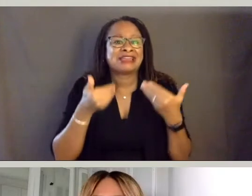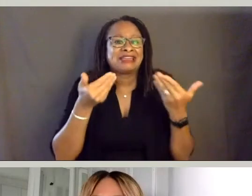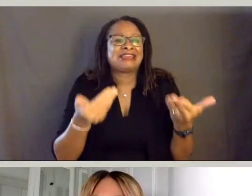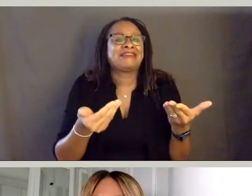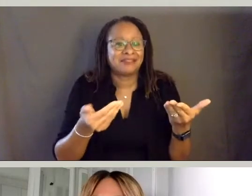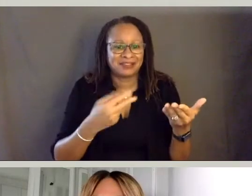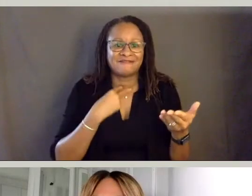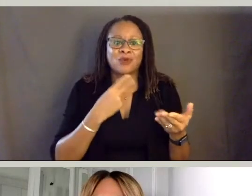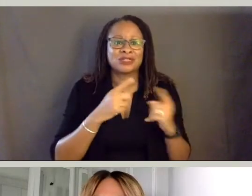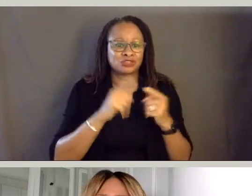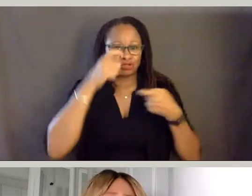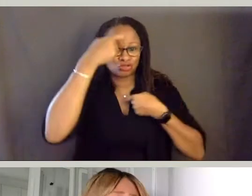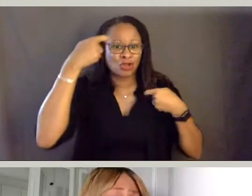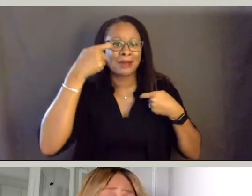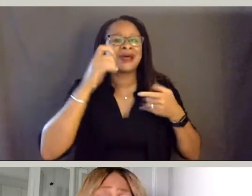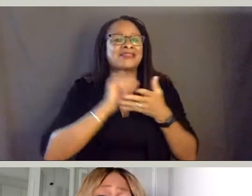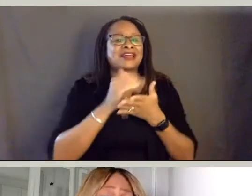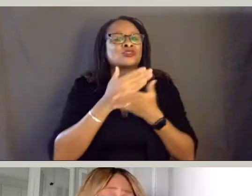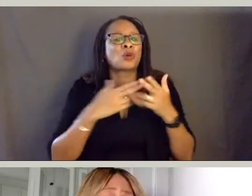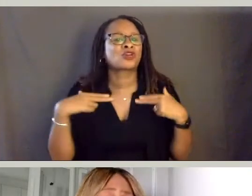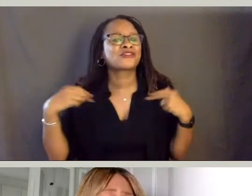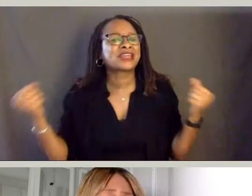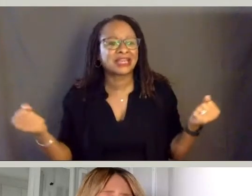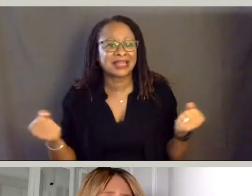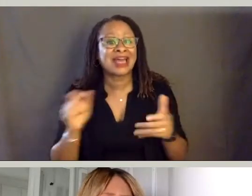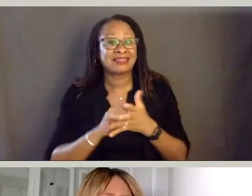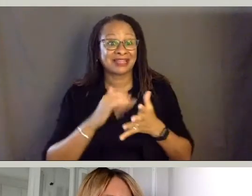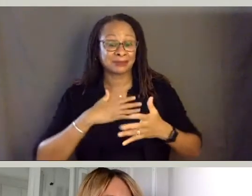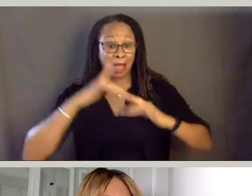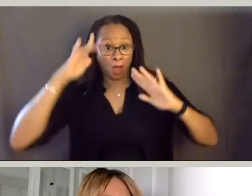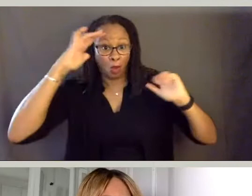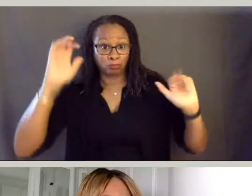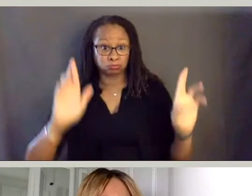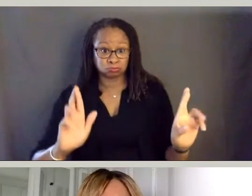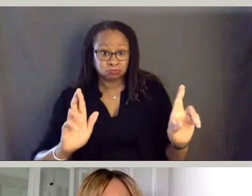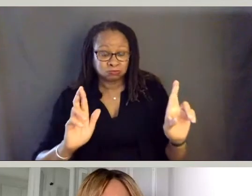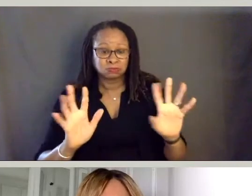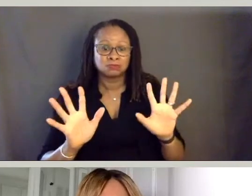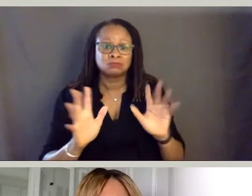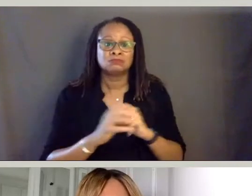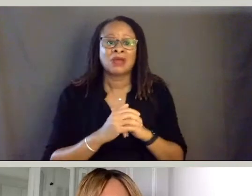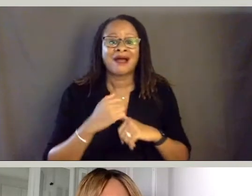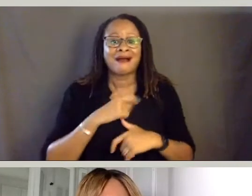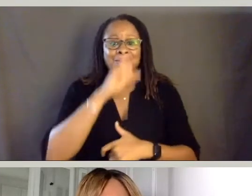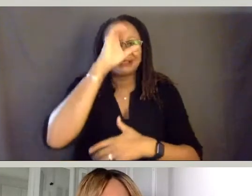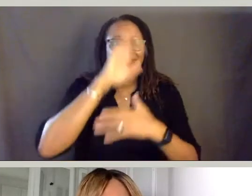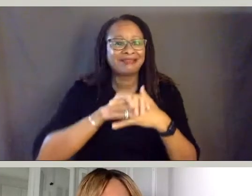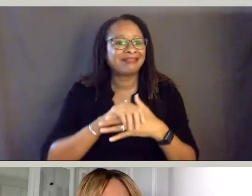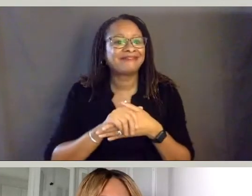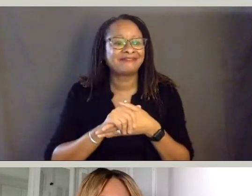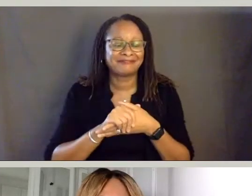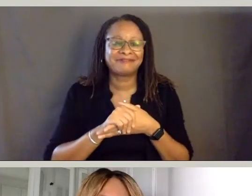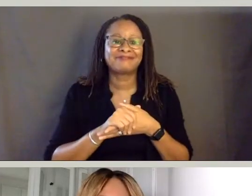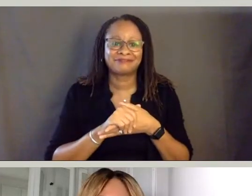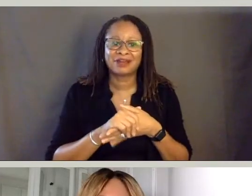And so, that is my hope. I mean, I believe, I believe, that that is possible